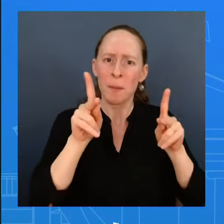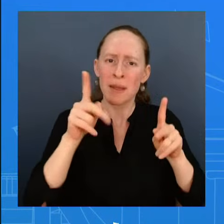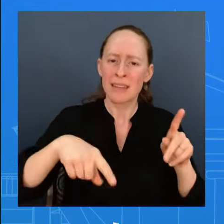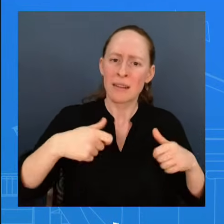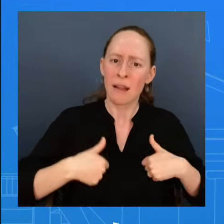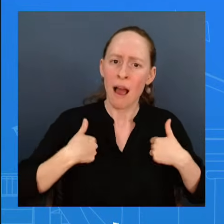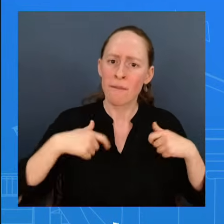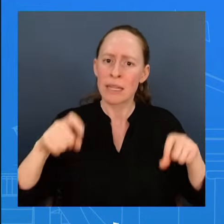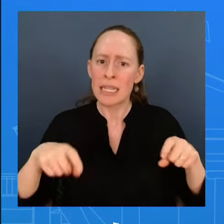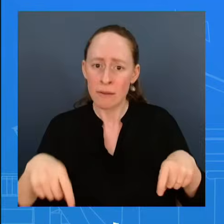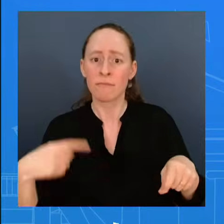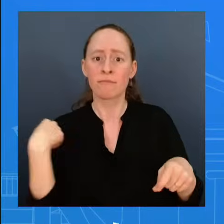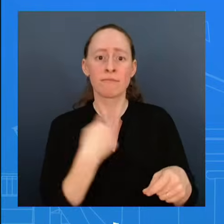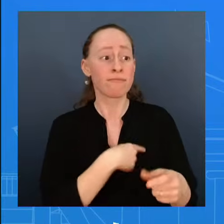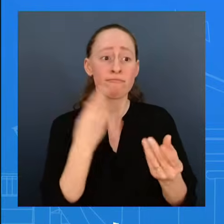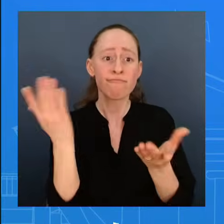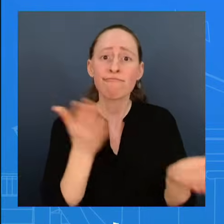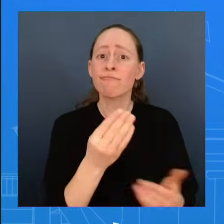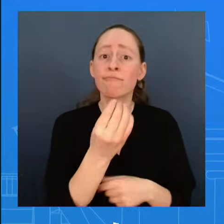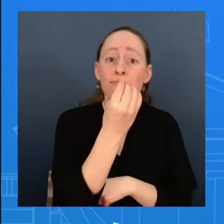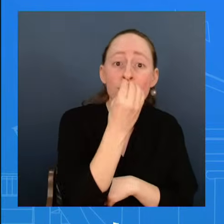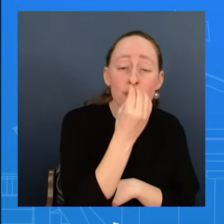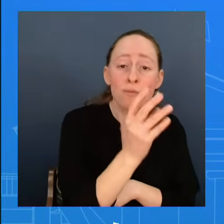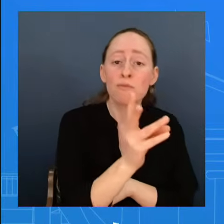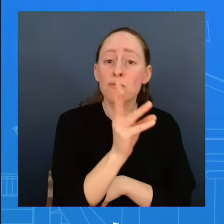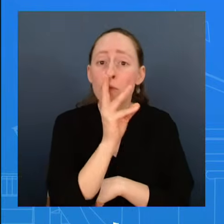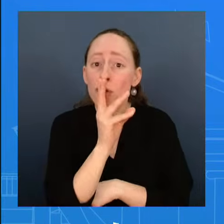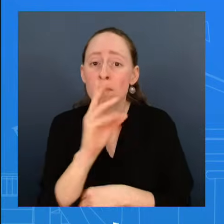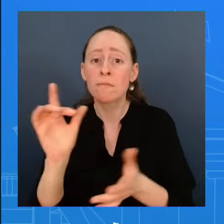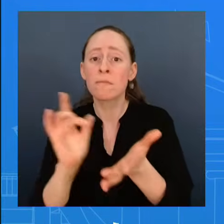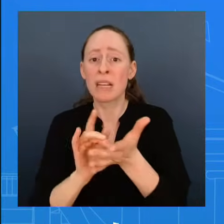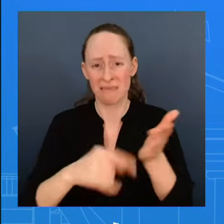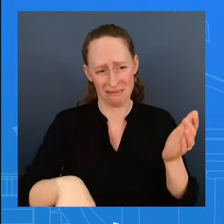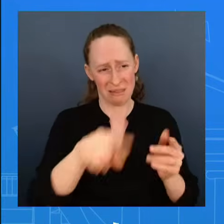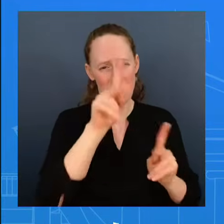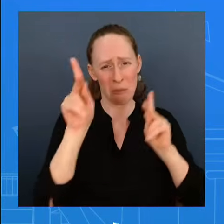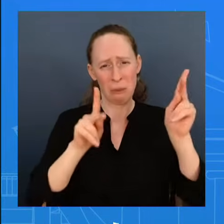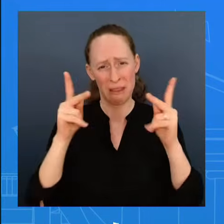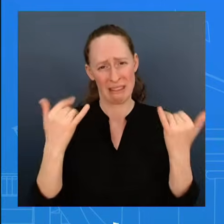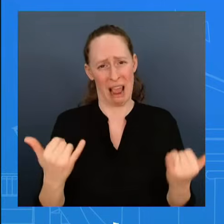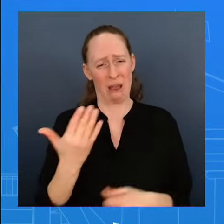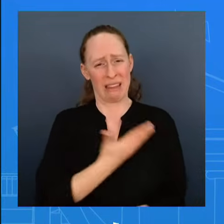the all-important humanitarian aid. As you know, that -- it's a -- it's a dire situation there. So he'll speak to that.